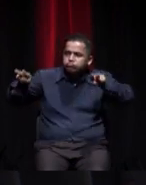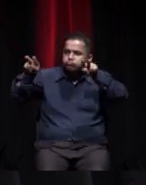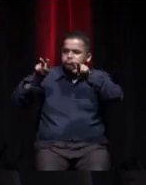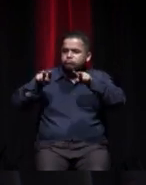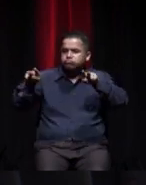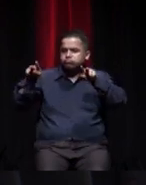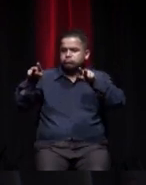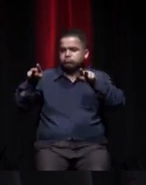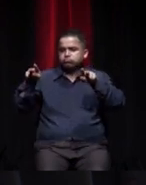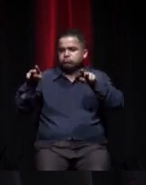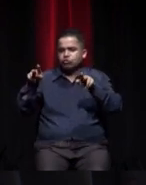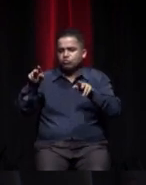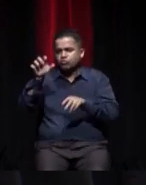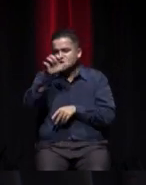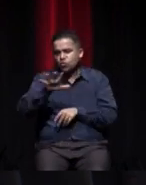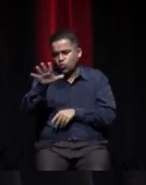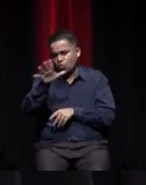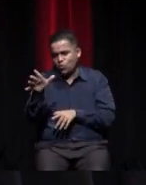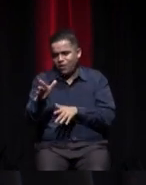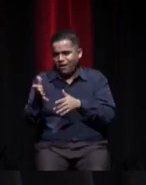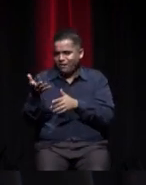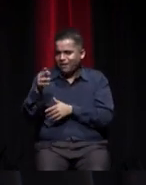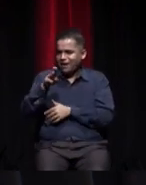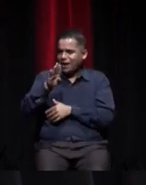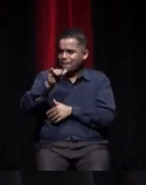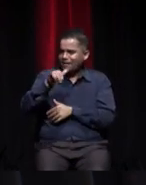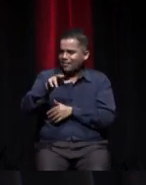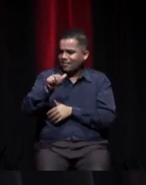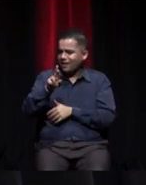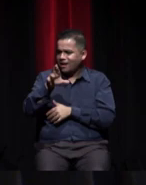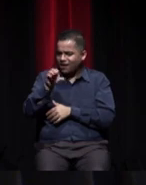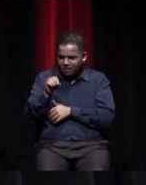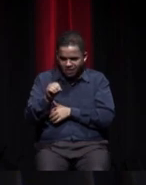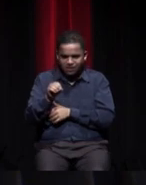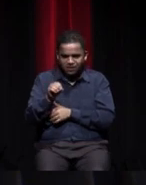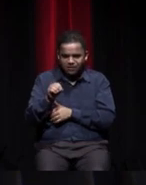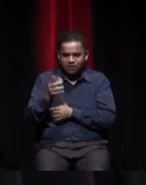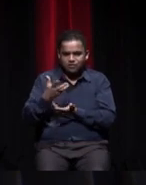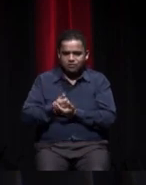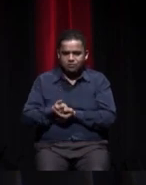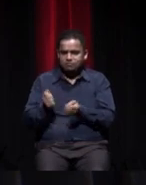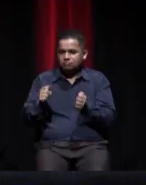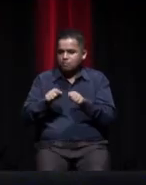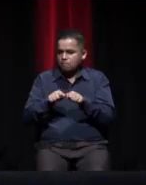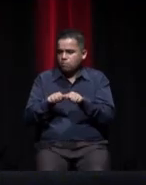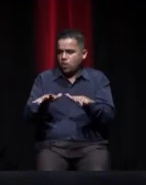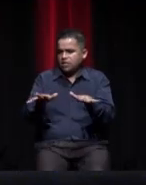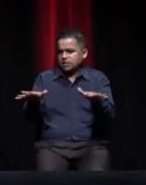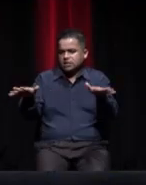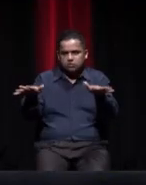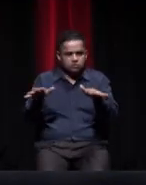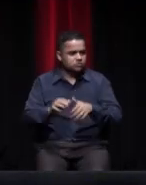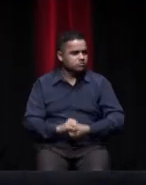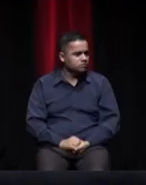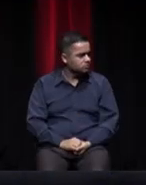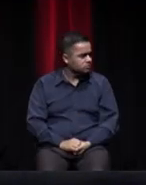catalyze a binary thinking, that is, that what's called polarization?" Before answering his question,